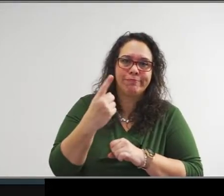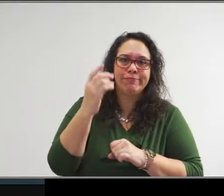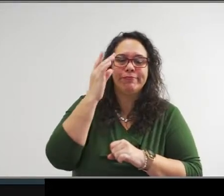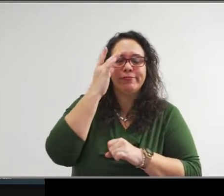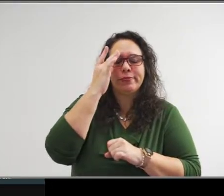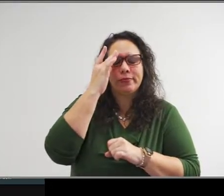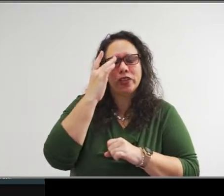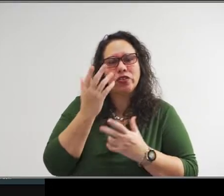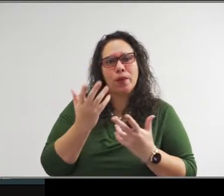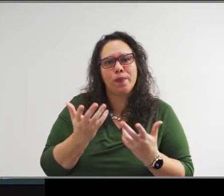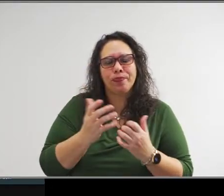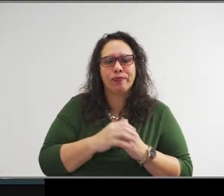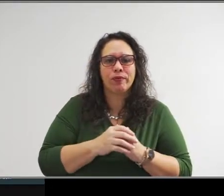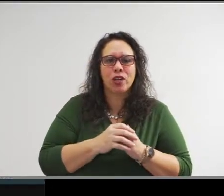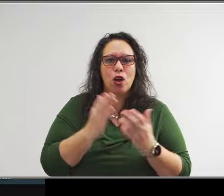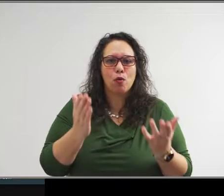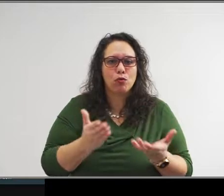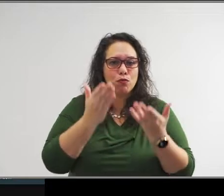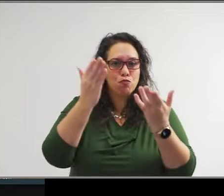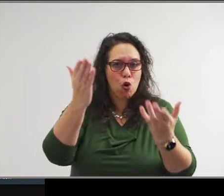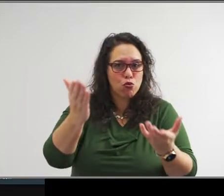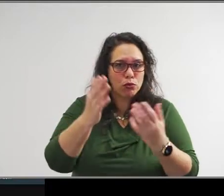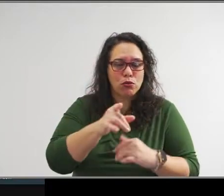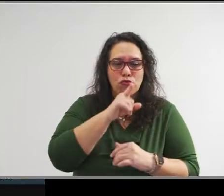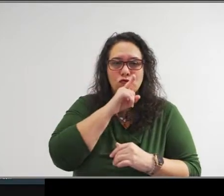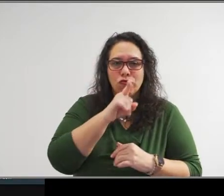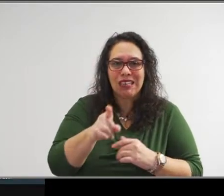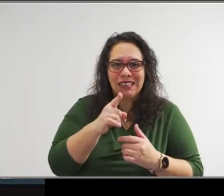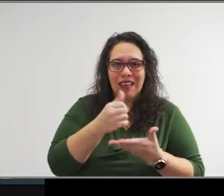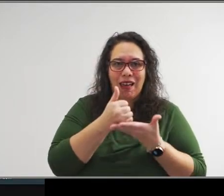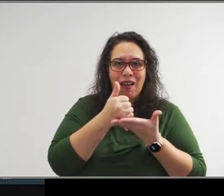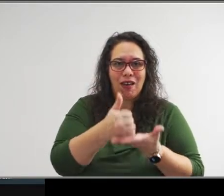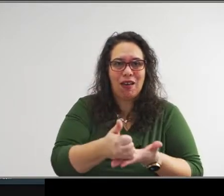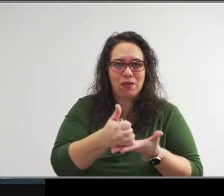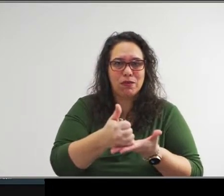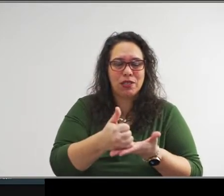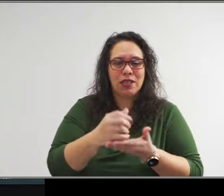So this proposal really assists us in our cash position